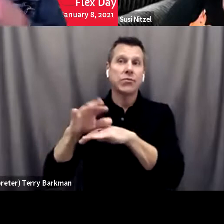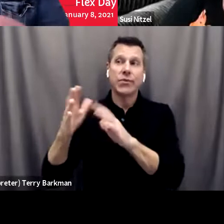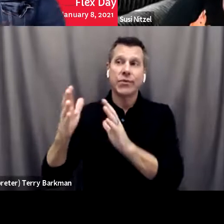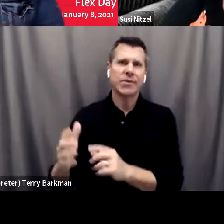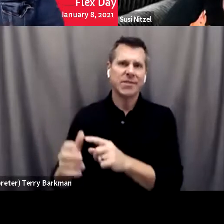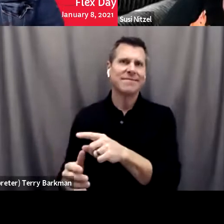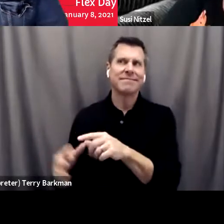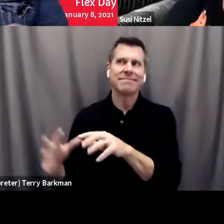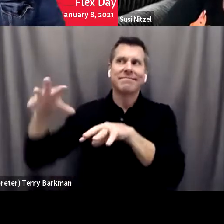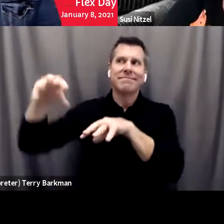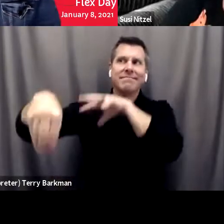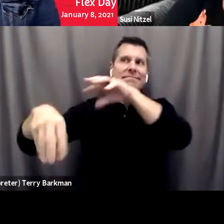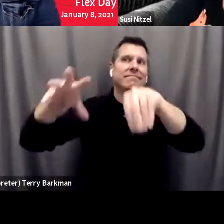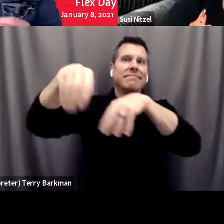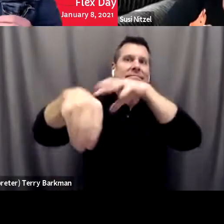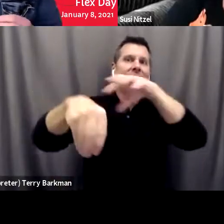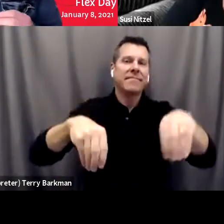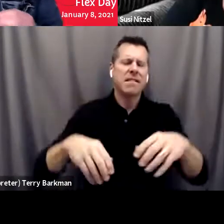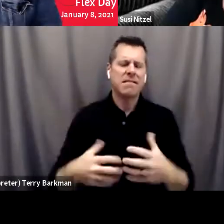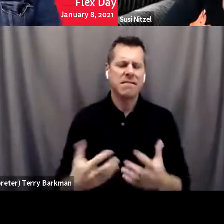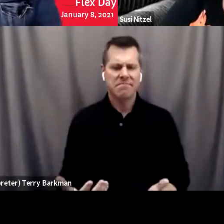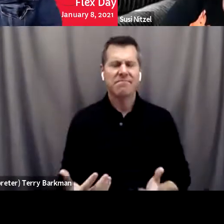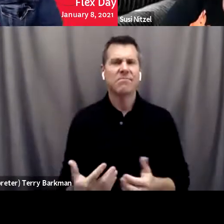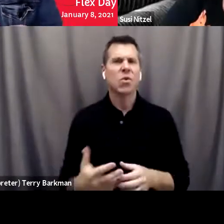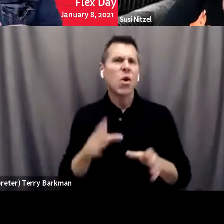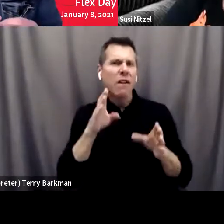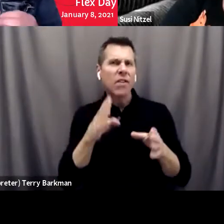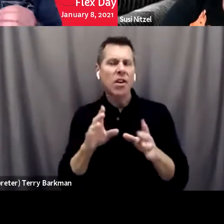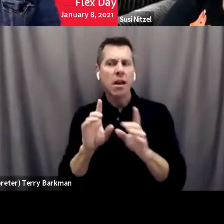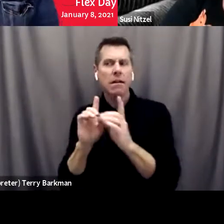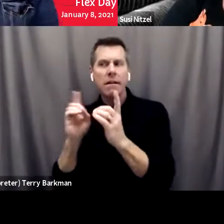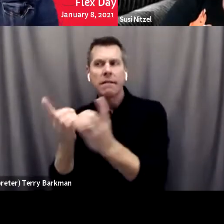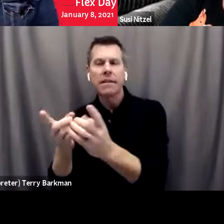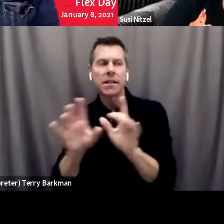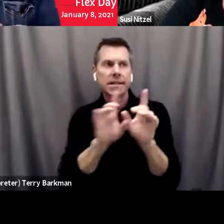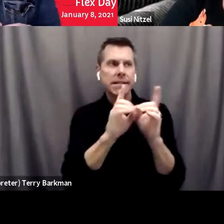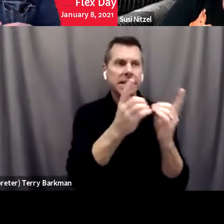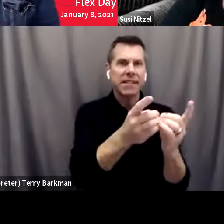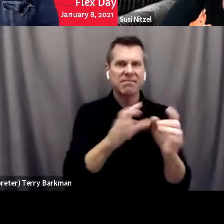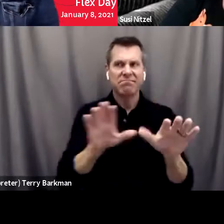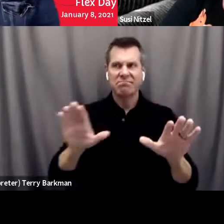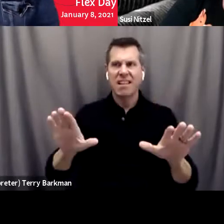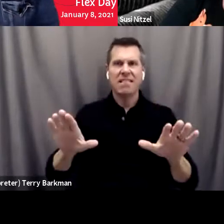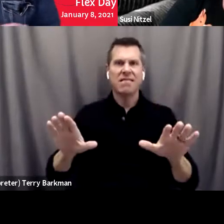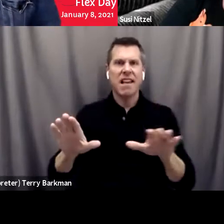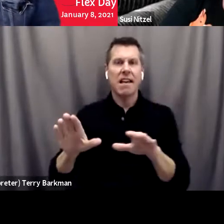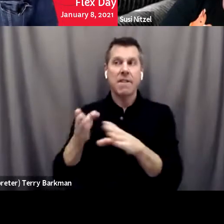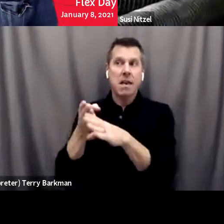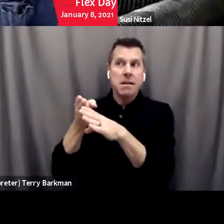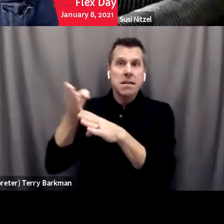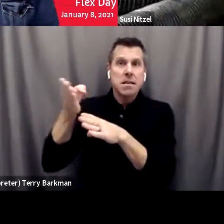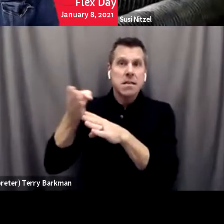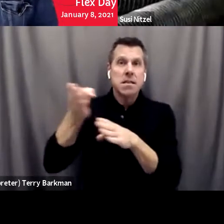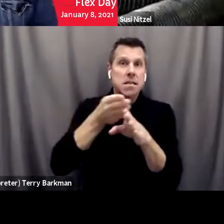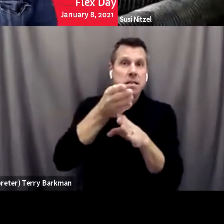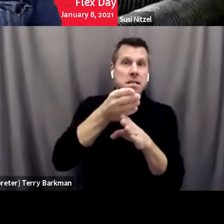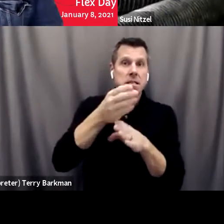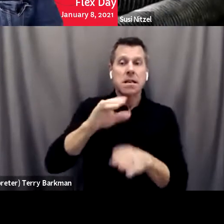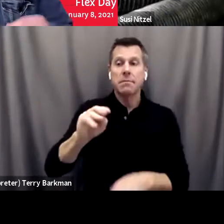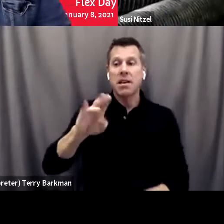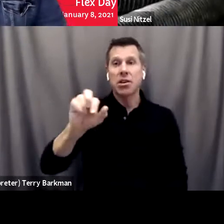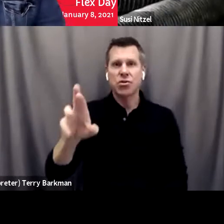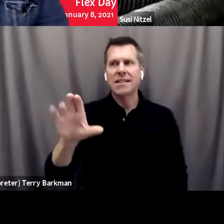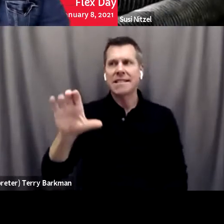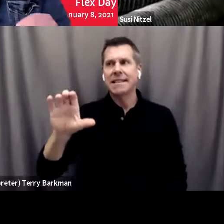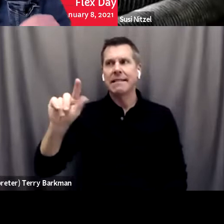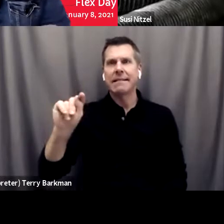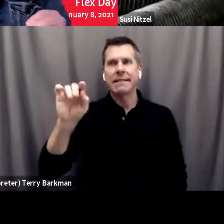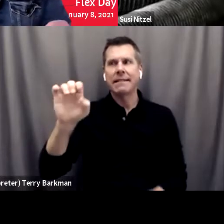focused specifically in divisions with particular majors that were our CTE. And within that we were actually embedded not